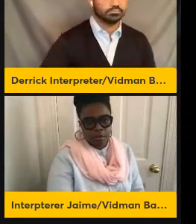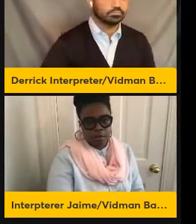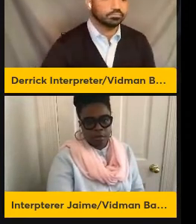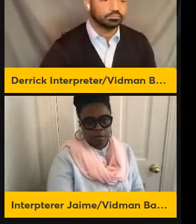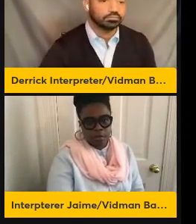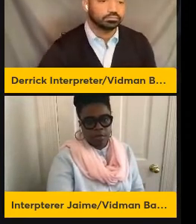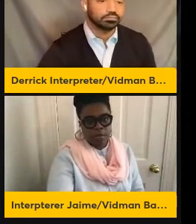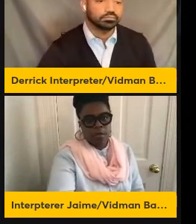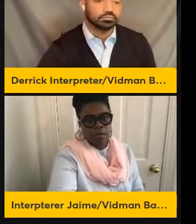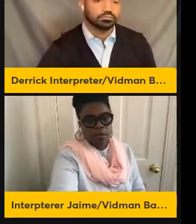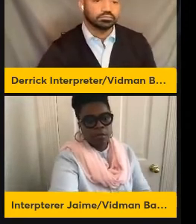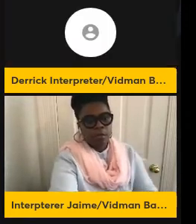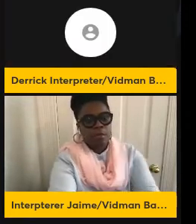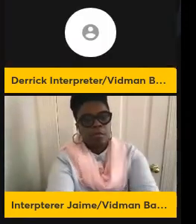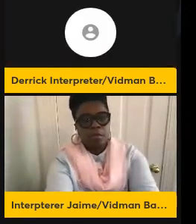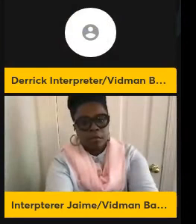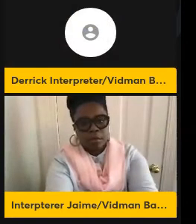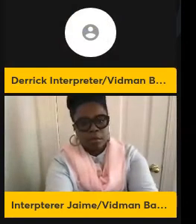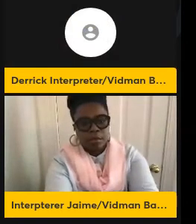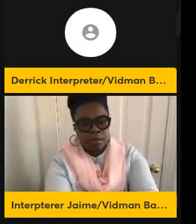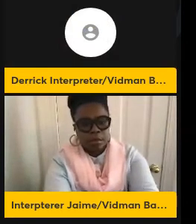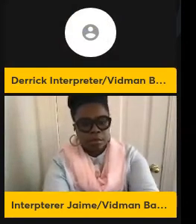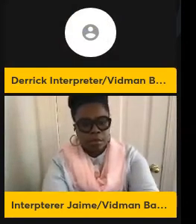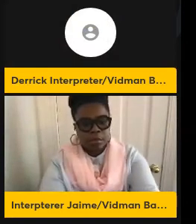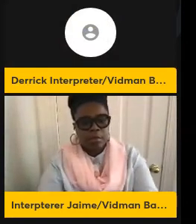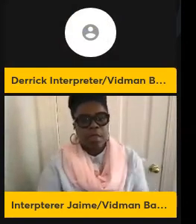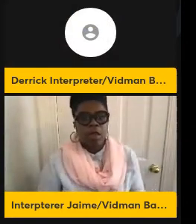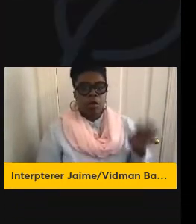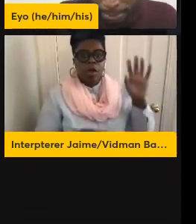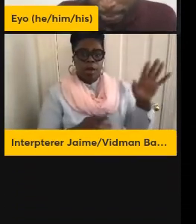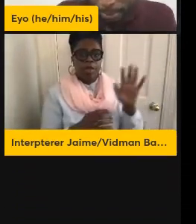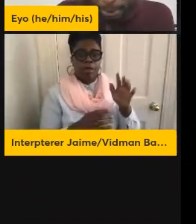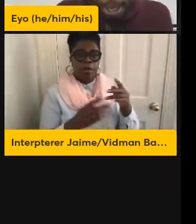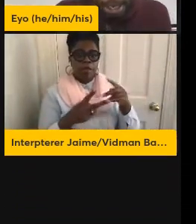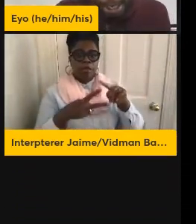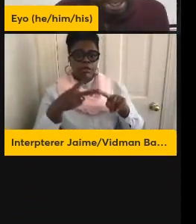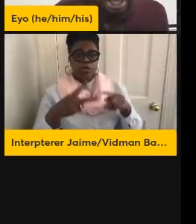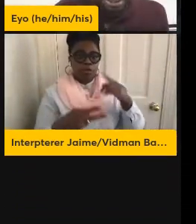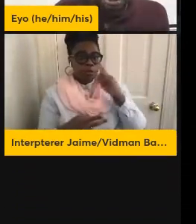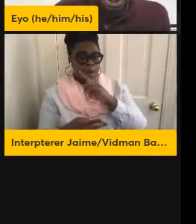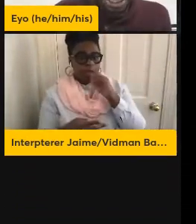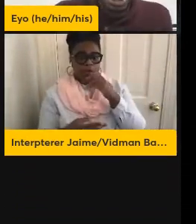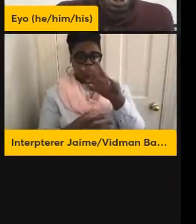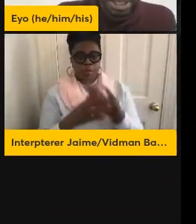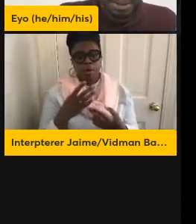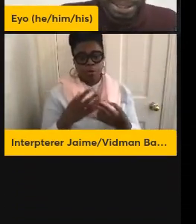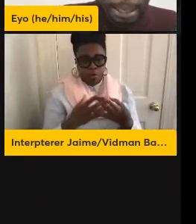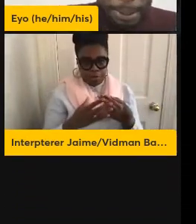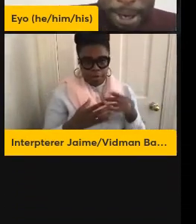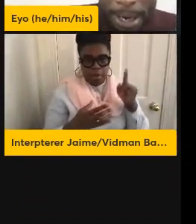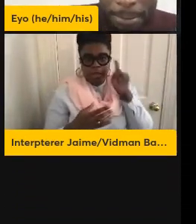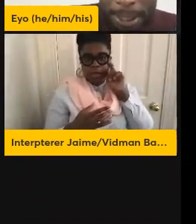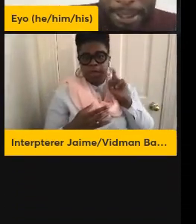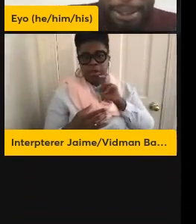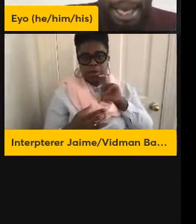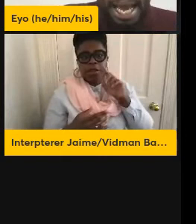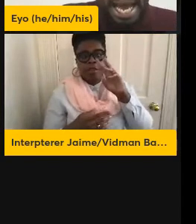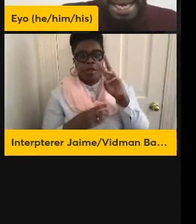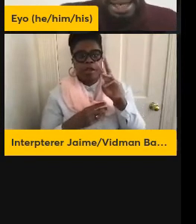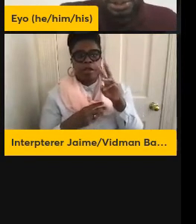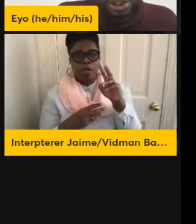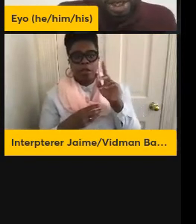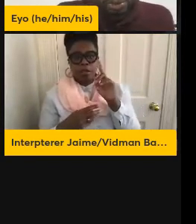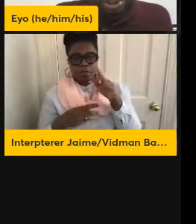and knockout mice that will both sexes. Again, that's what that shows their wild type a knockout mice. And I'll start with